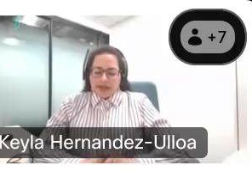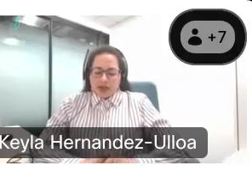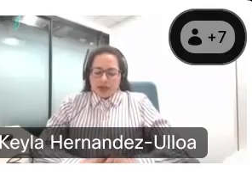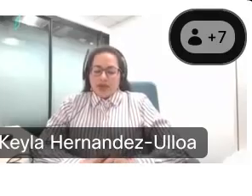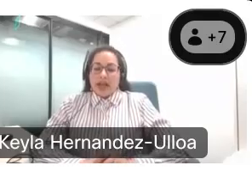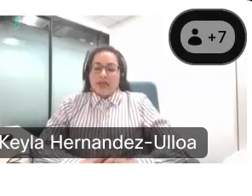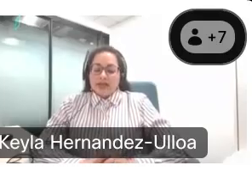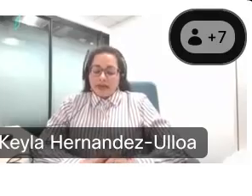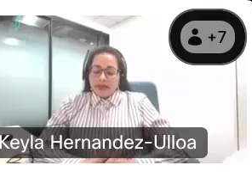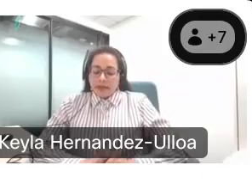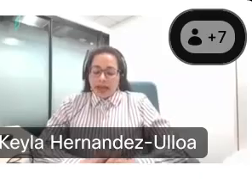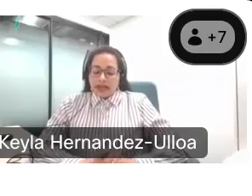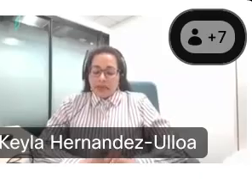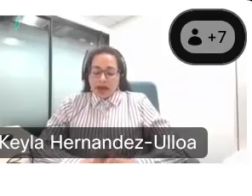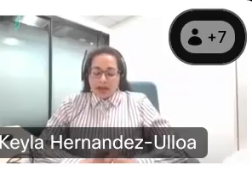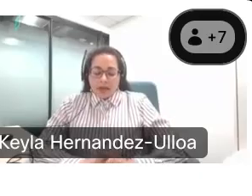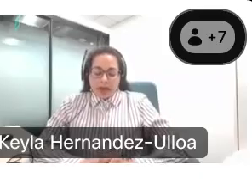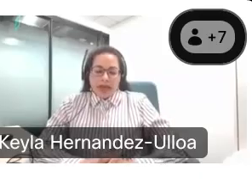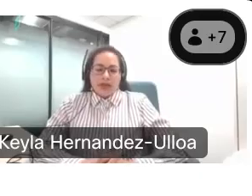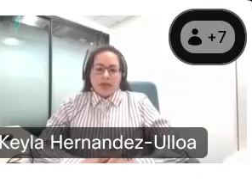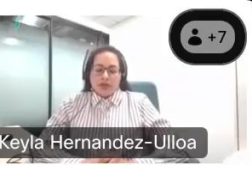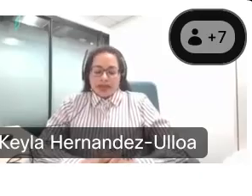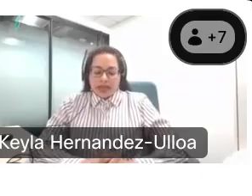virtual volunteerism as a possible way to address